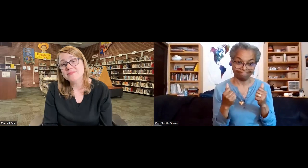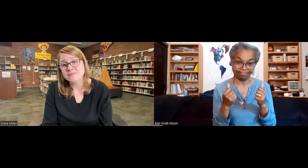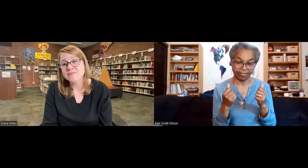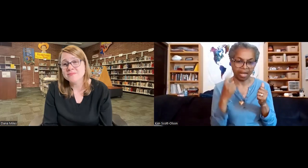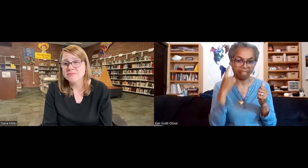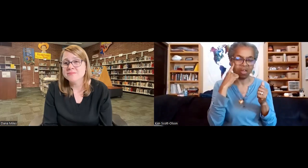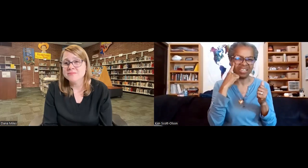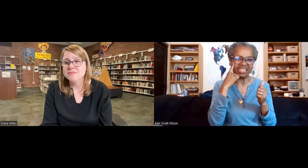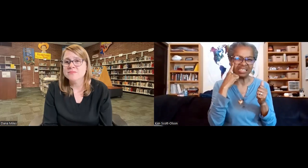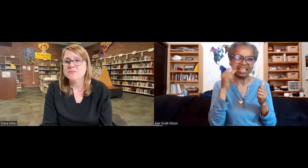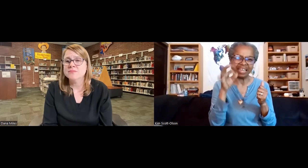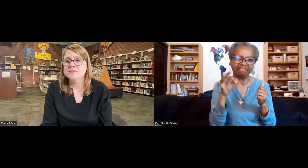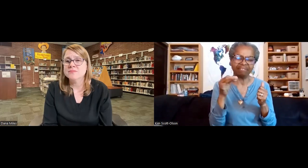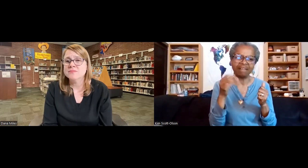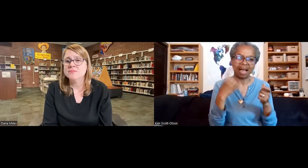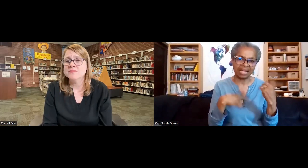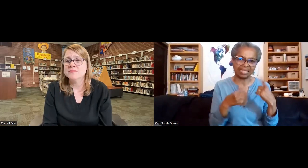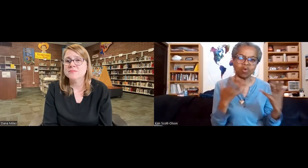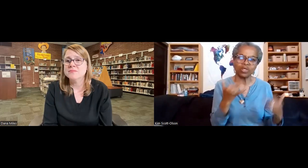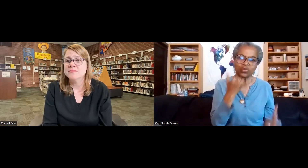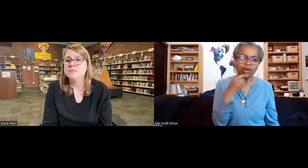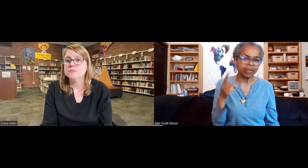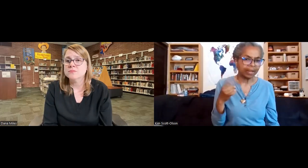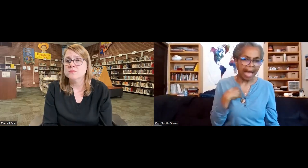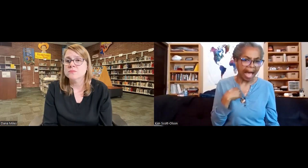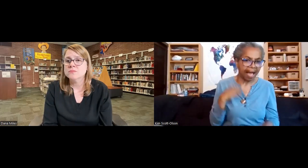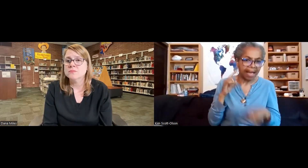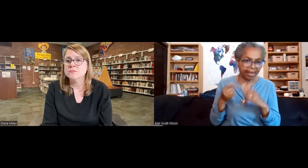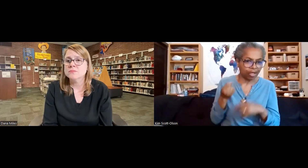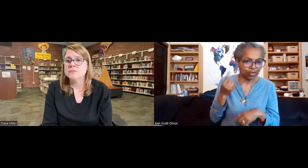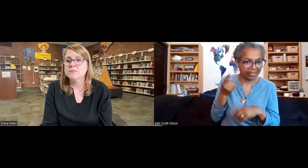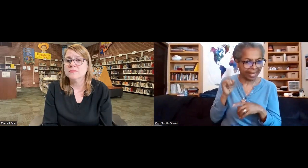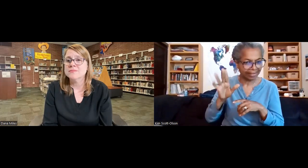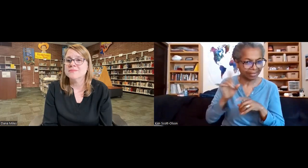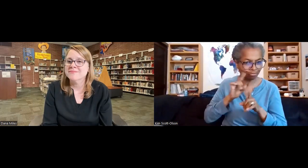I realized that even if I do sign this to him, I won’t be able to understand his response.